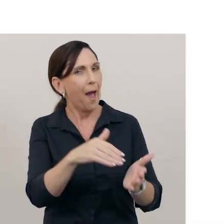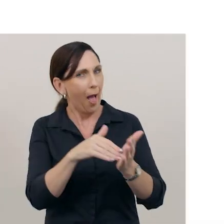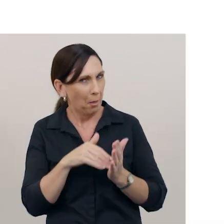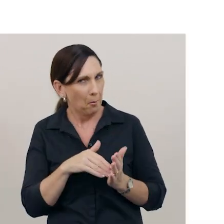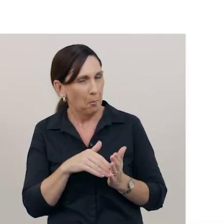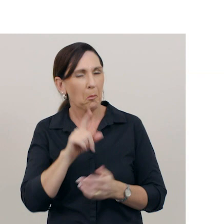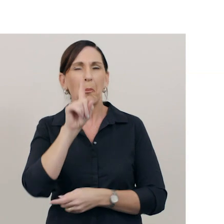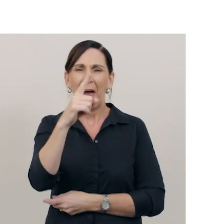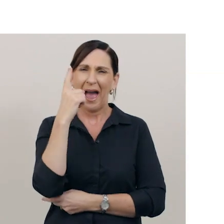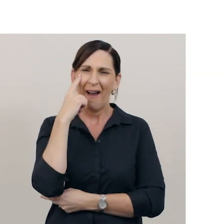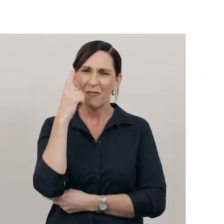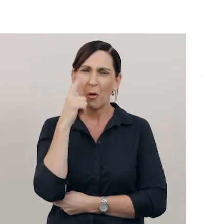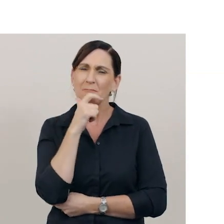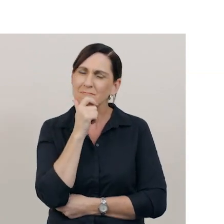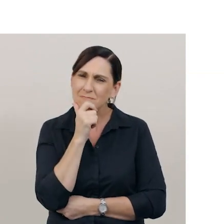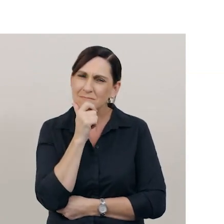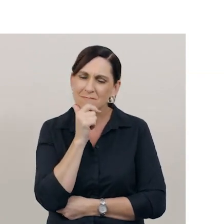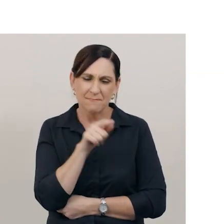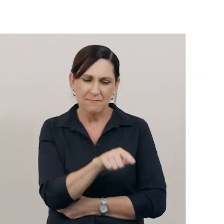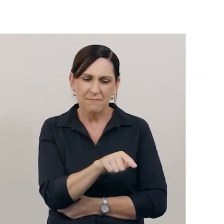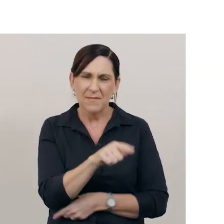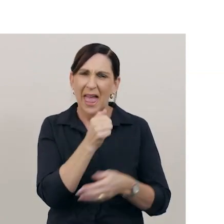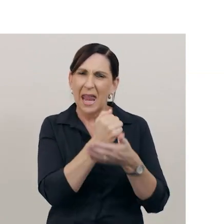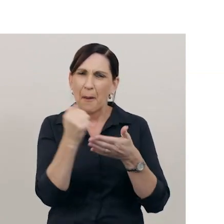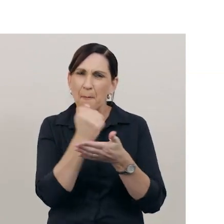Let’s have a look at how I have paired the numbers.